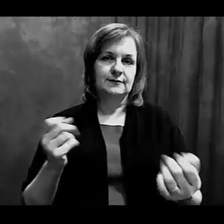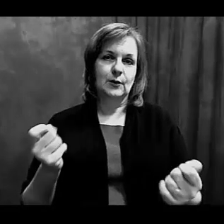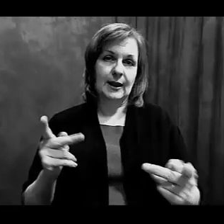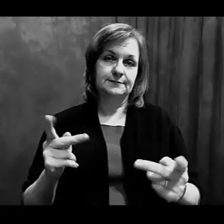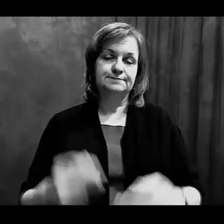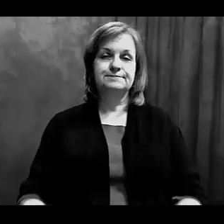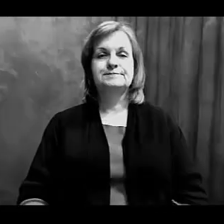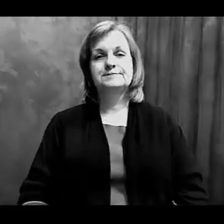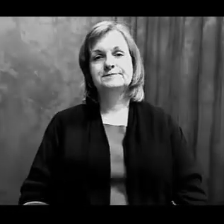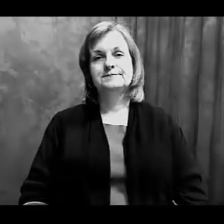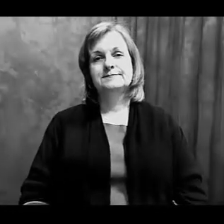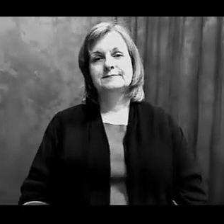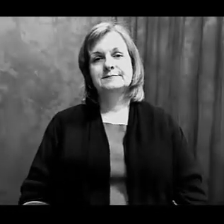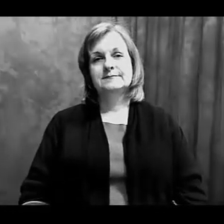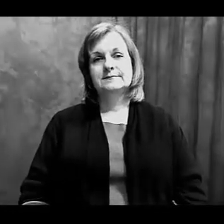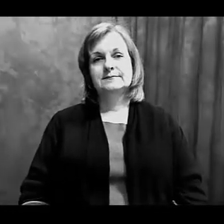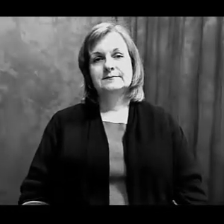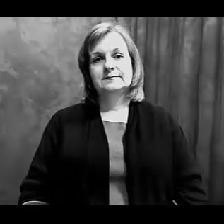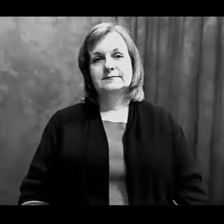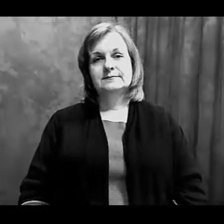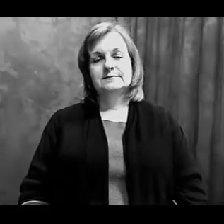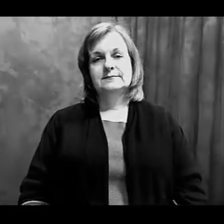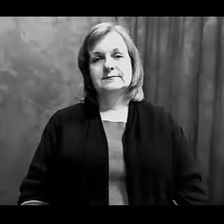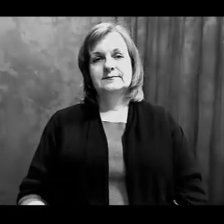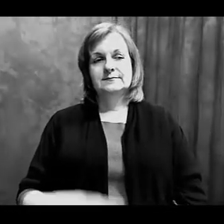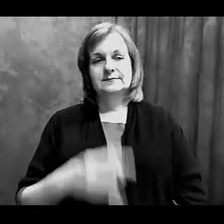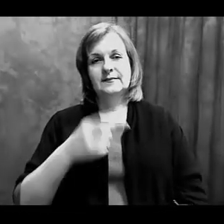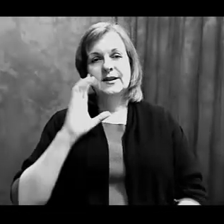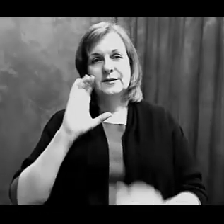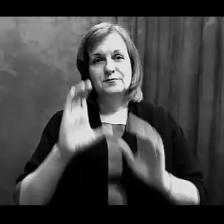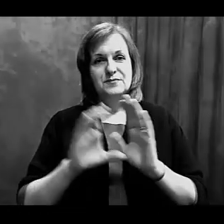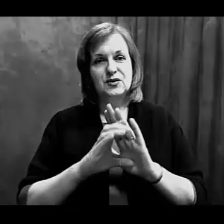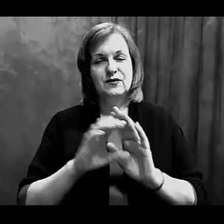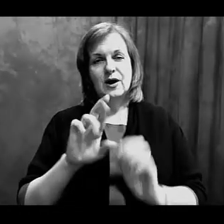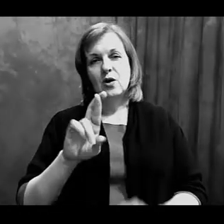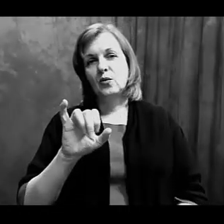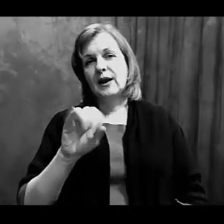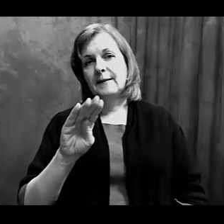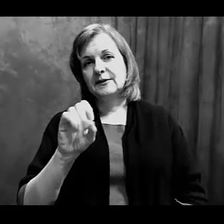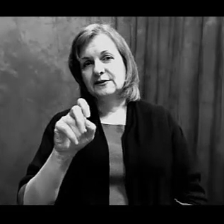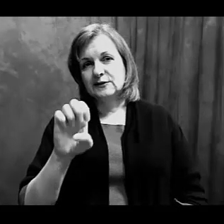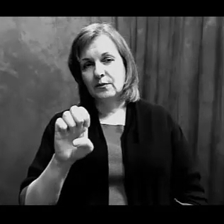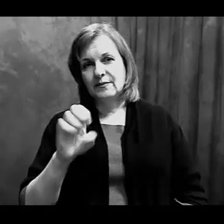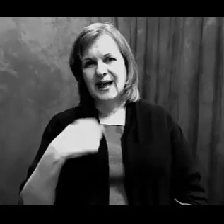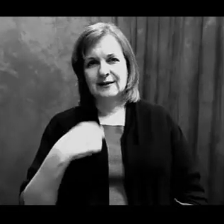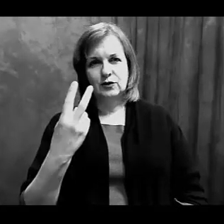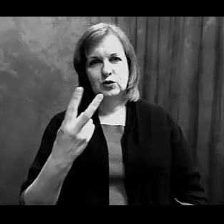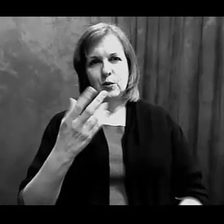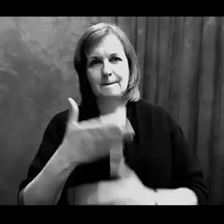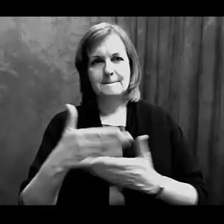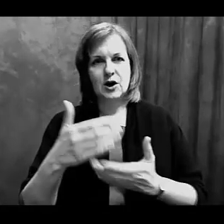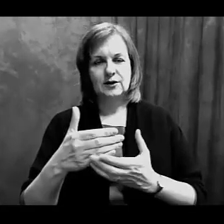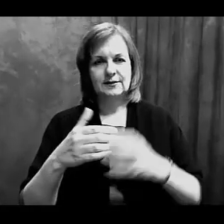so this is the diagram of a ribosomes it has two parts